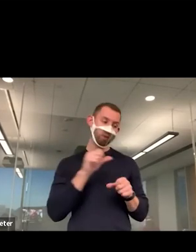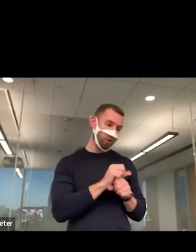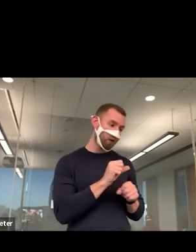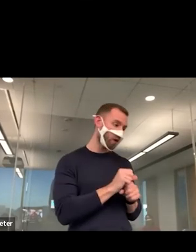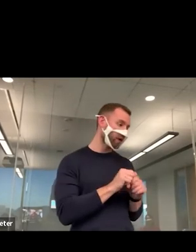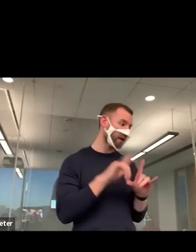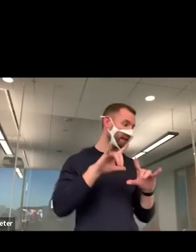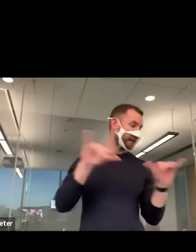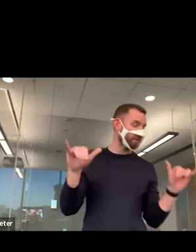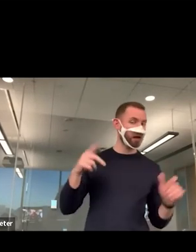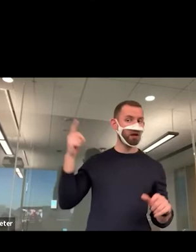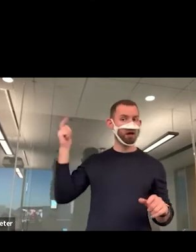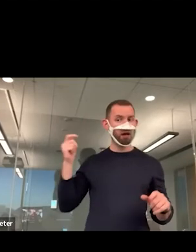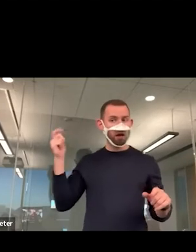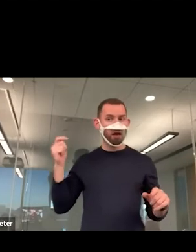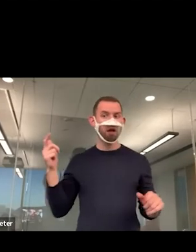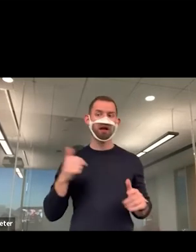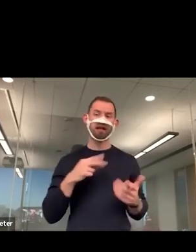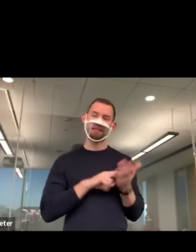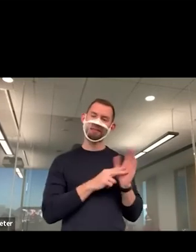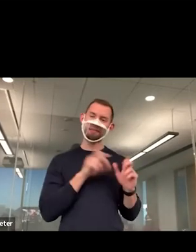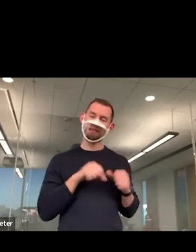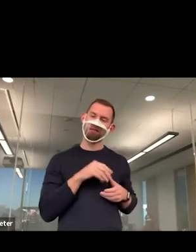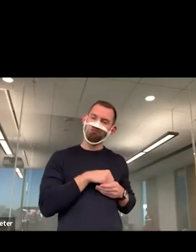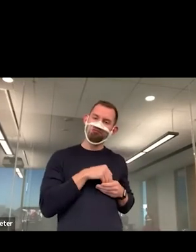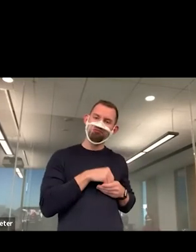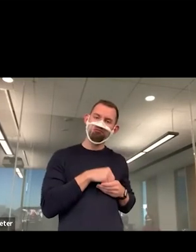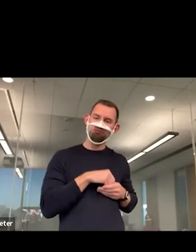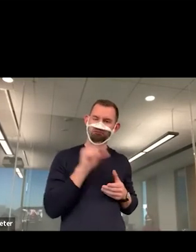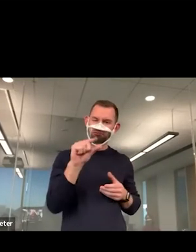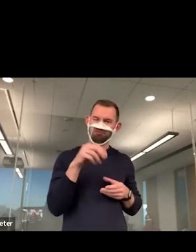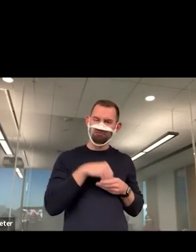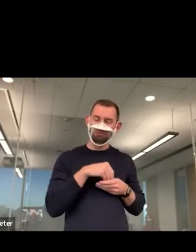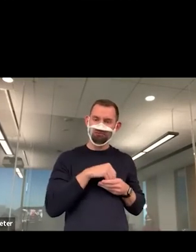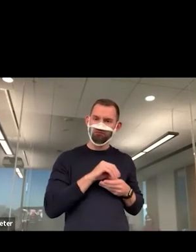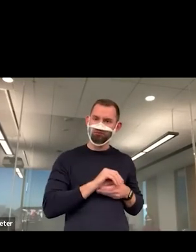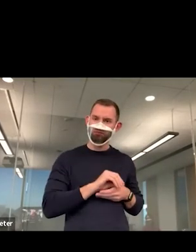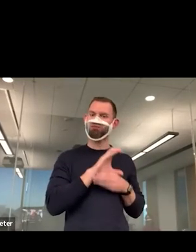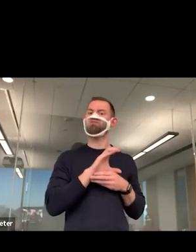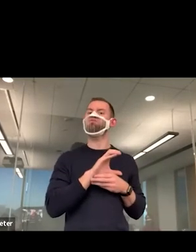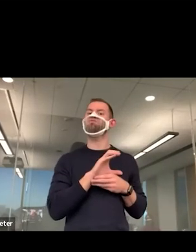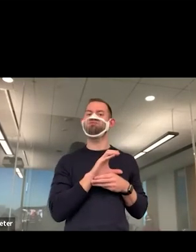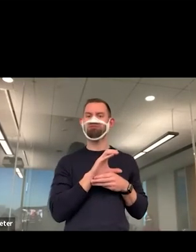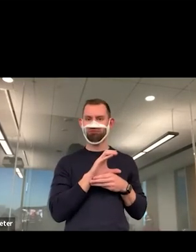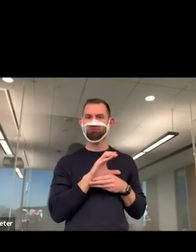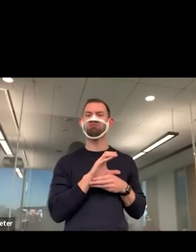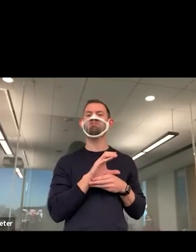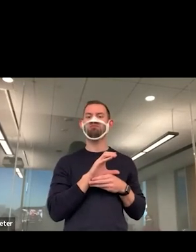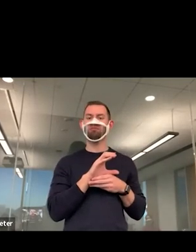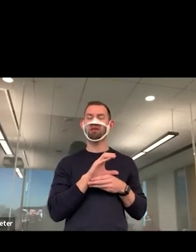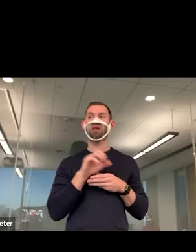you could actually build up a little nest egg and and and be able to lose the benefits